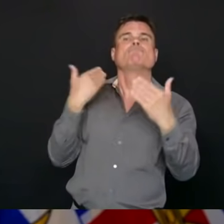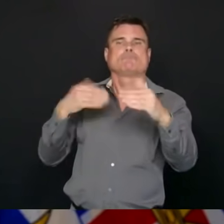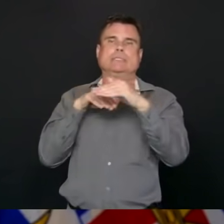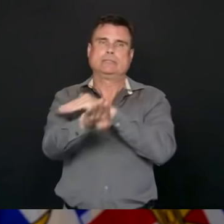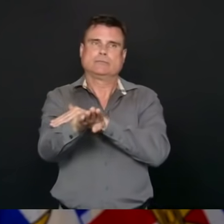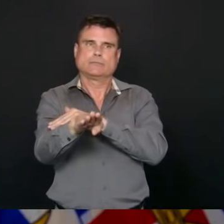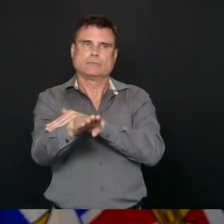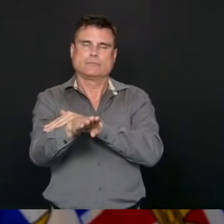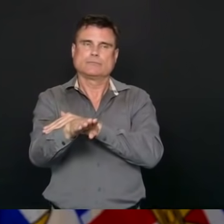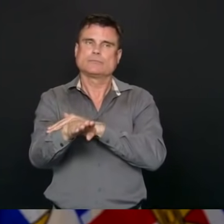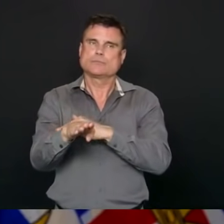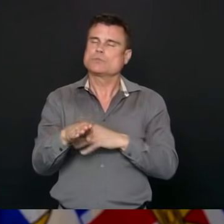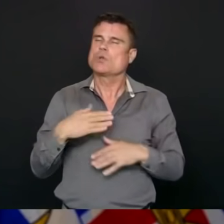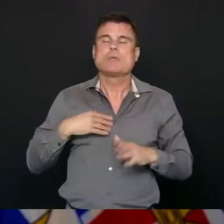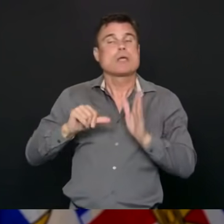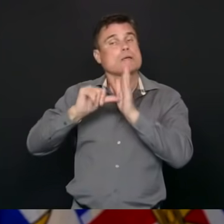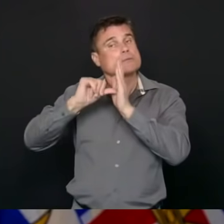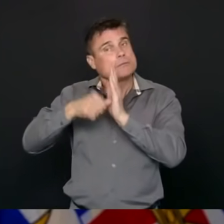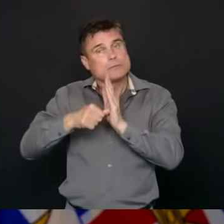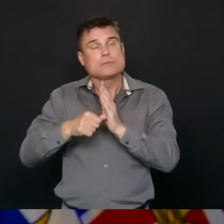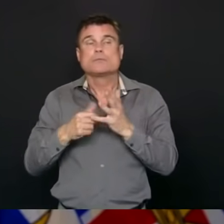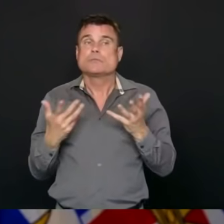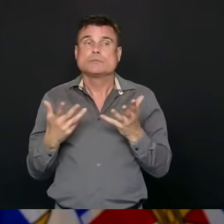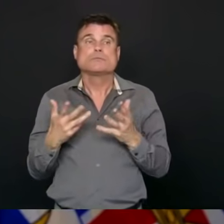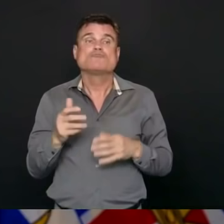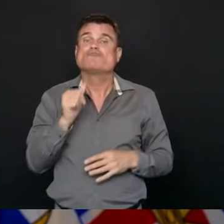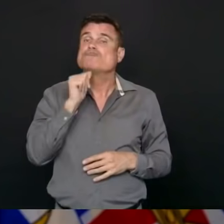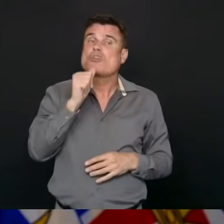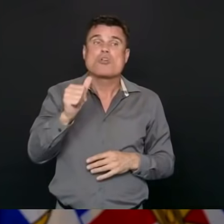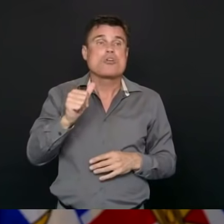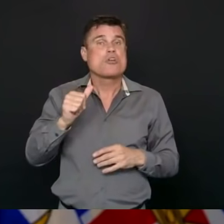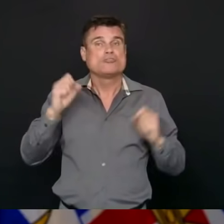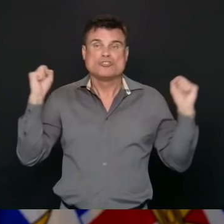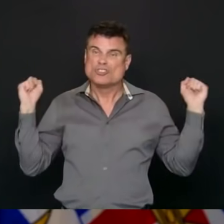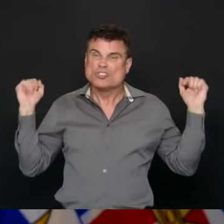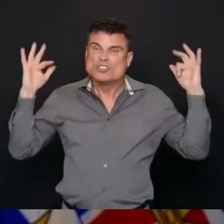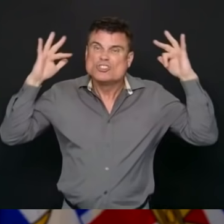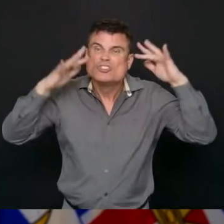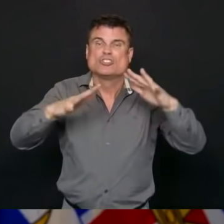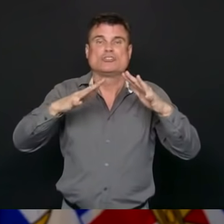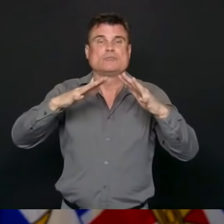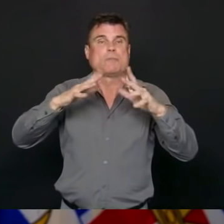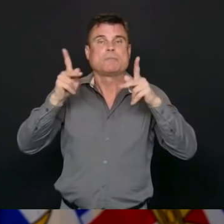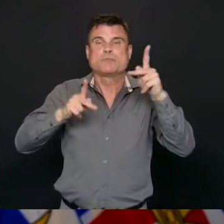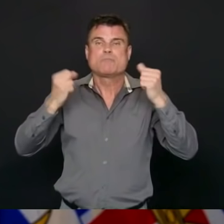making sure we don't congregate in large numbers, make sure we stay